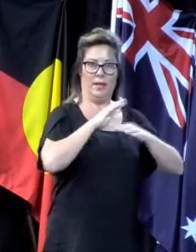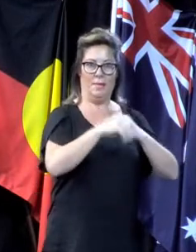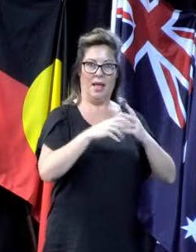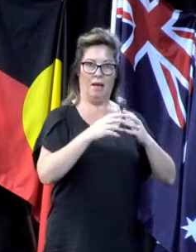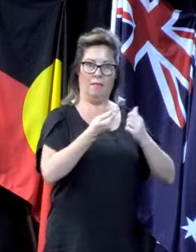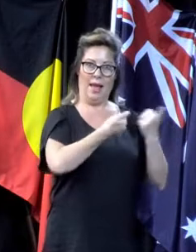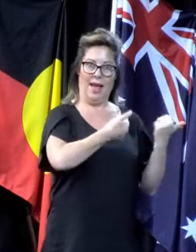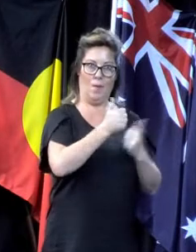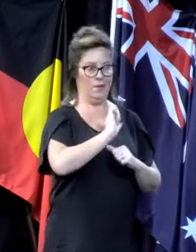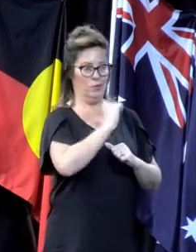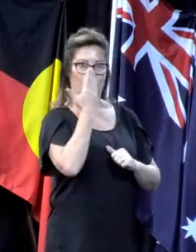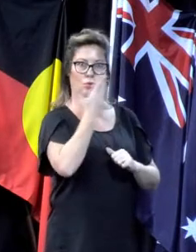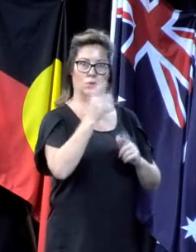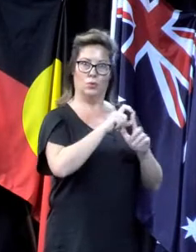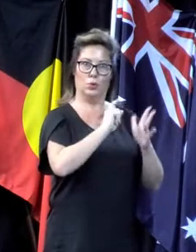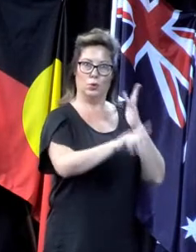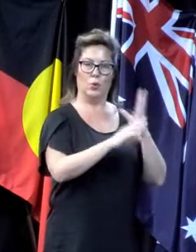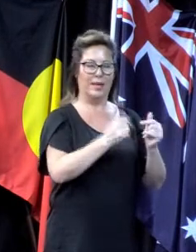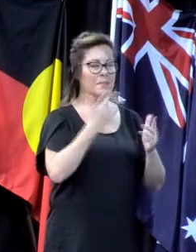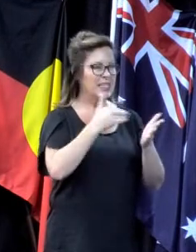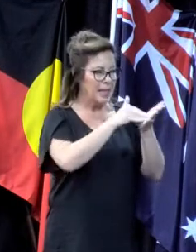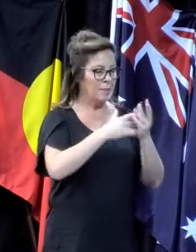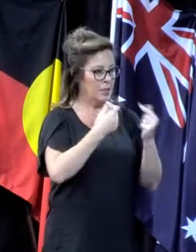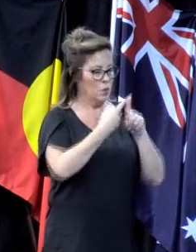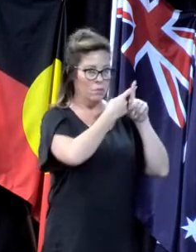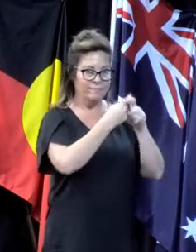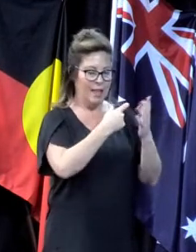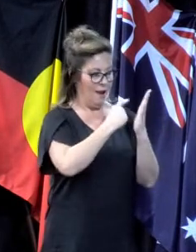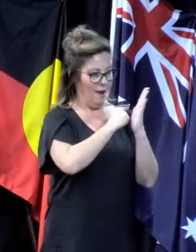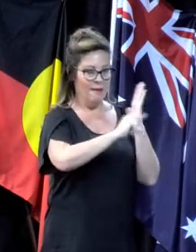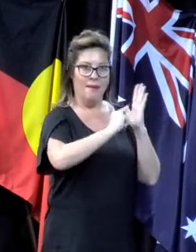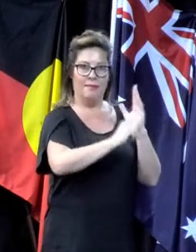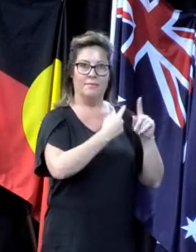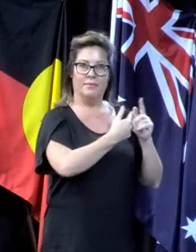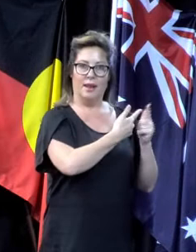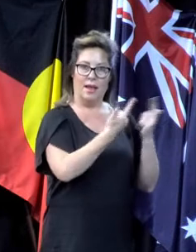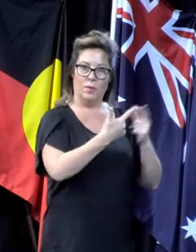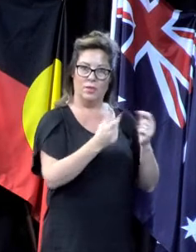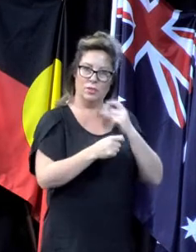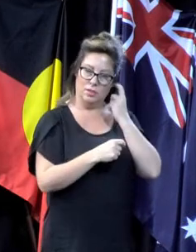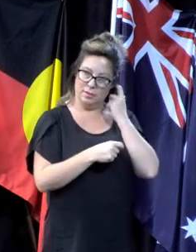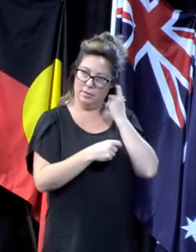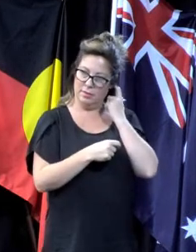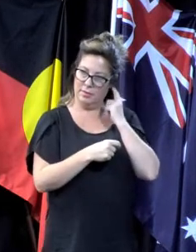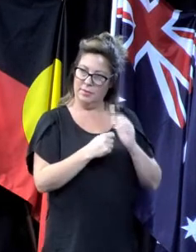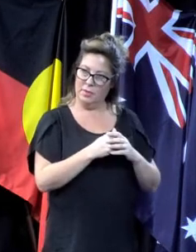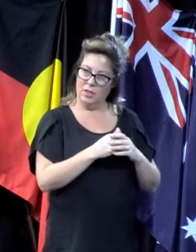Can you help me with this language? "Staff use disaggregated student data."